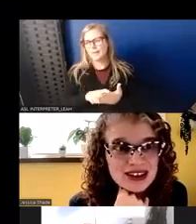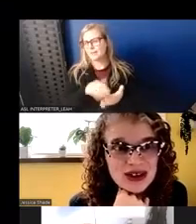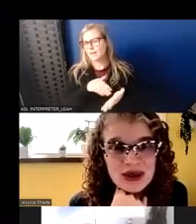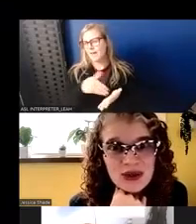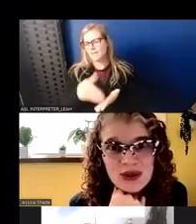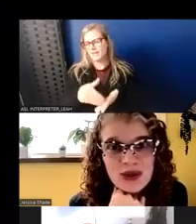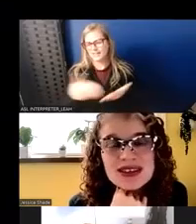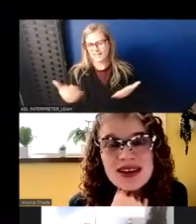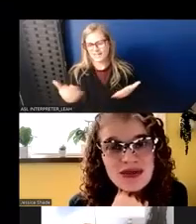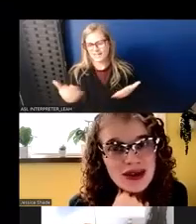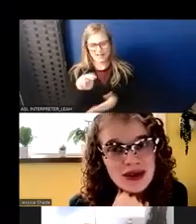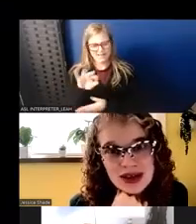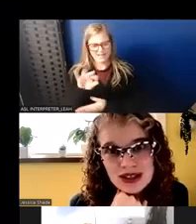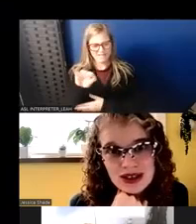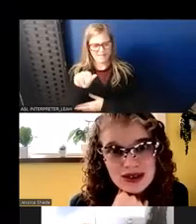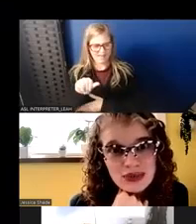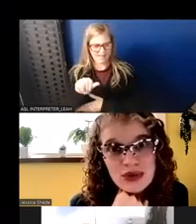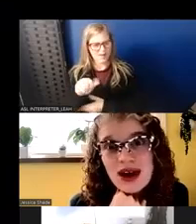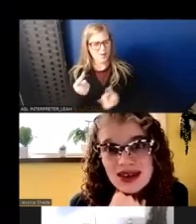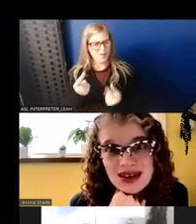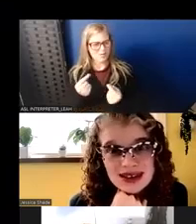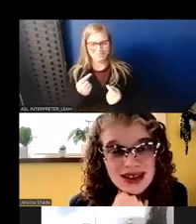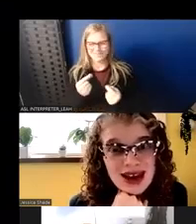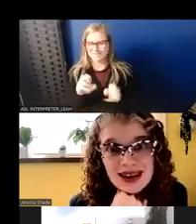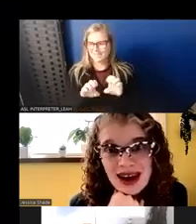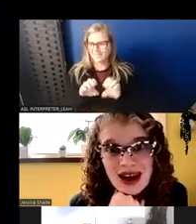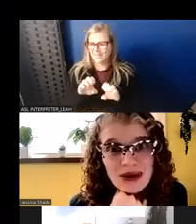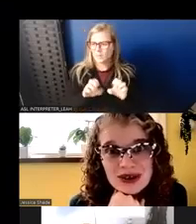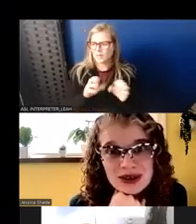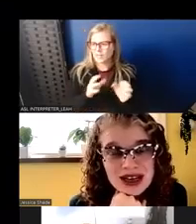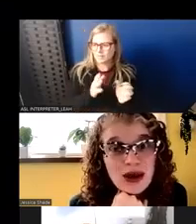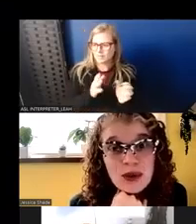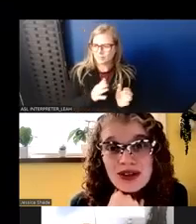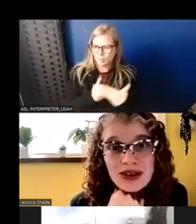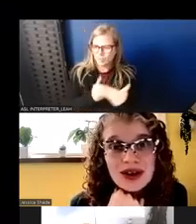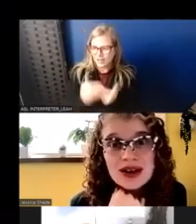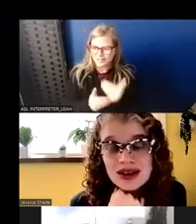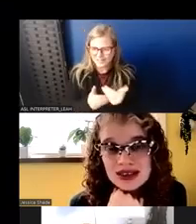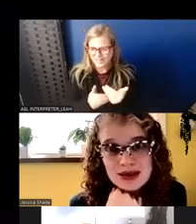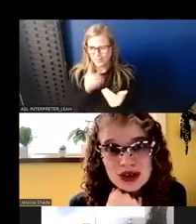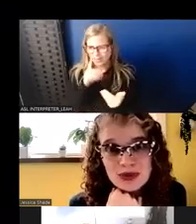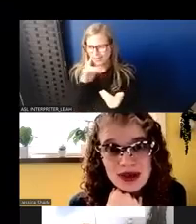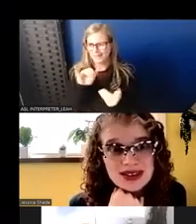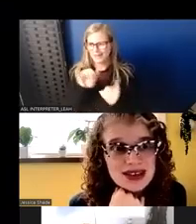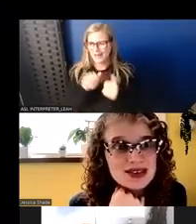So what's the evaluation process like? How can you tell whether teams are being successful?